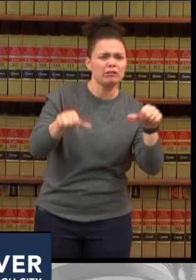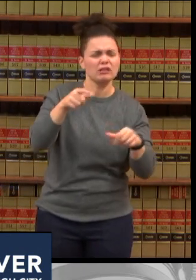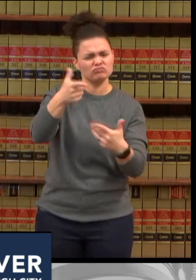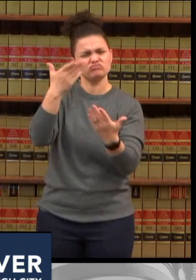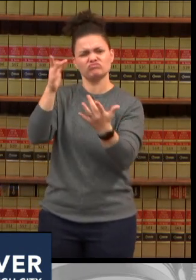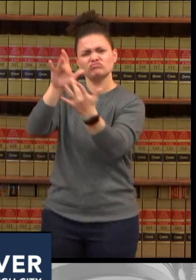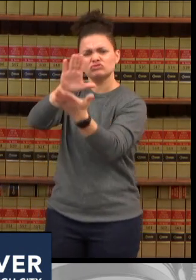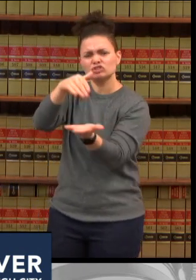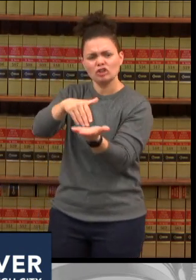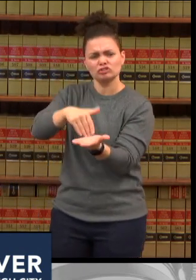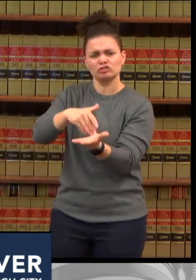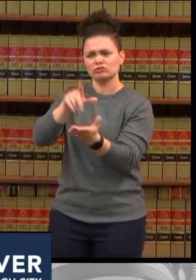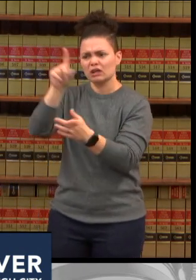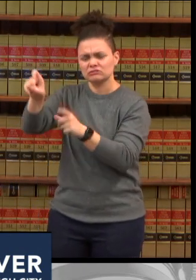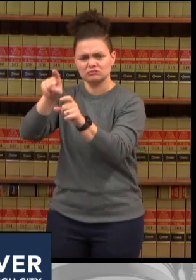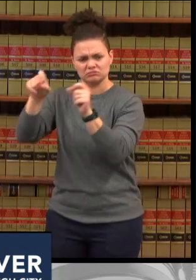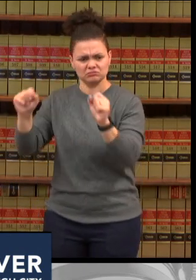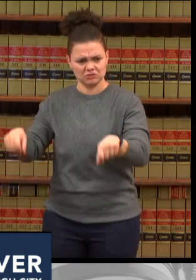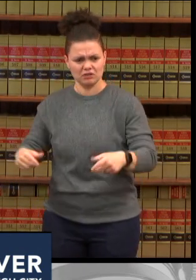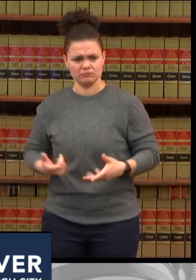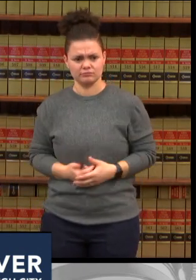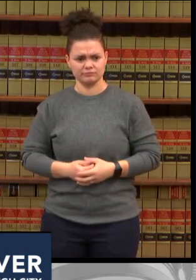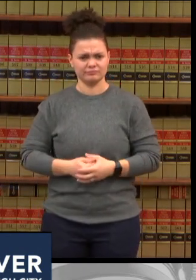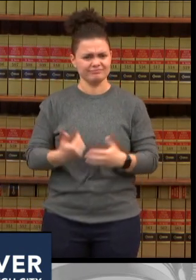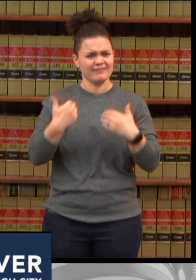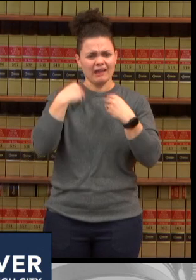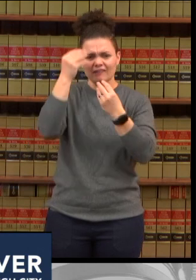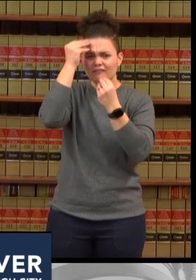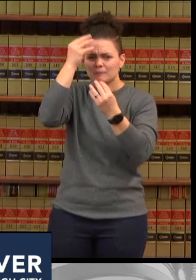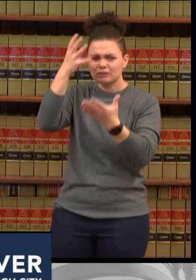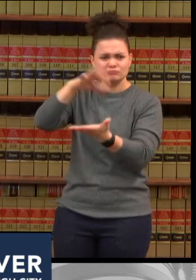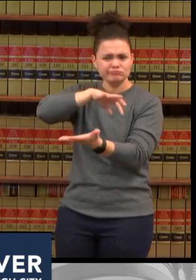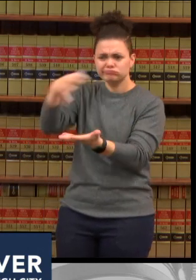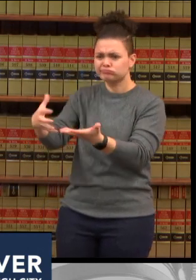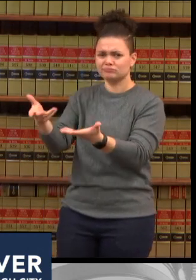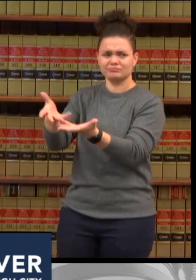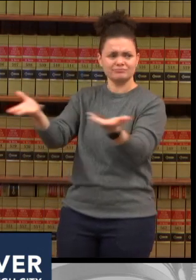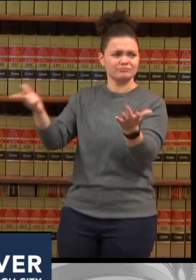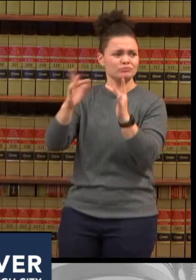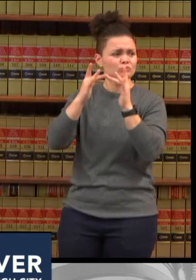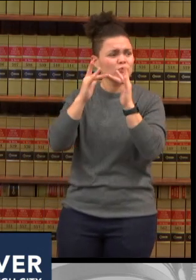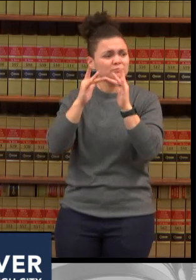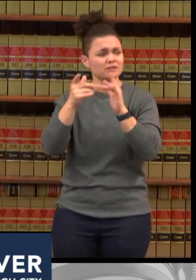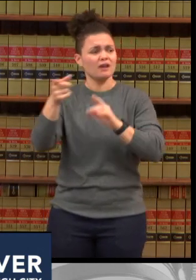website at children's childrenscolorado.org and i'll now pass it back to mayor hancock thank you